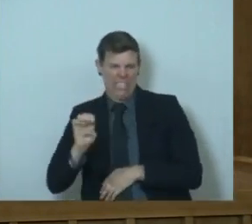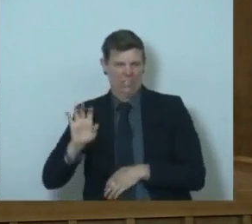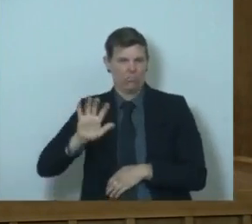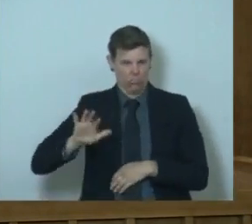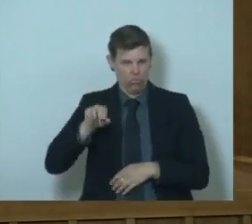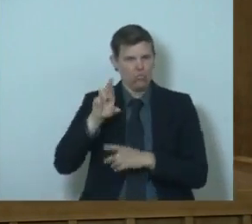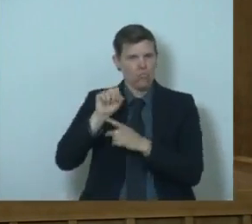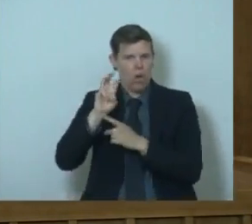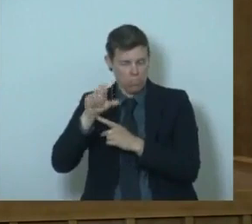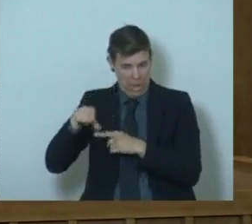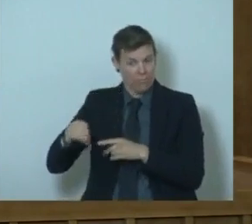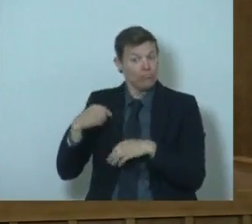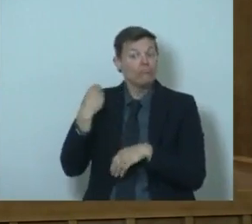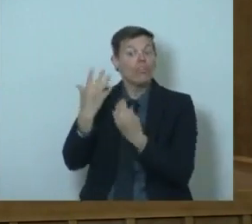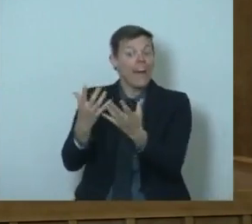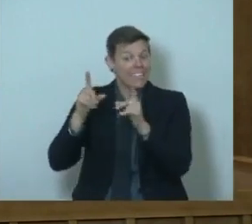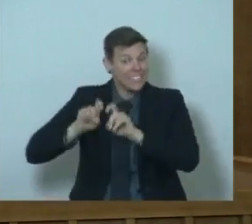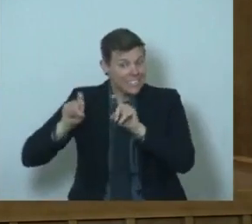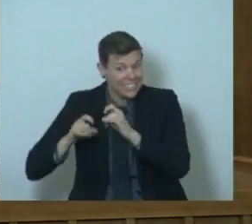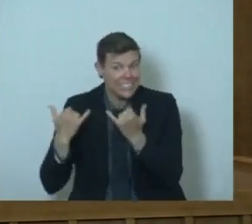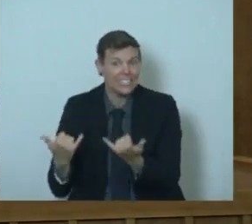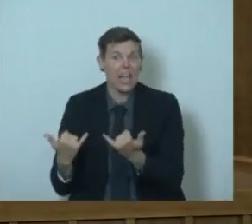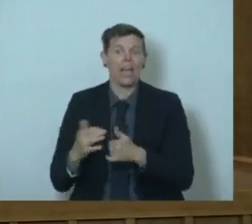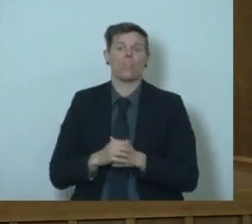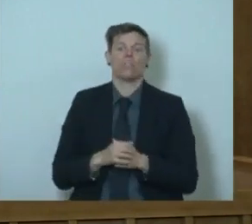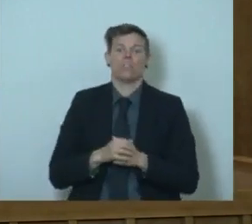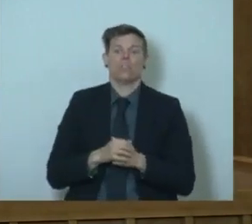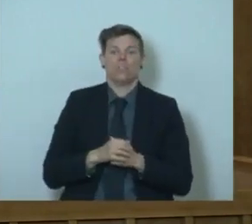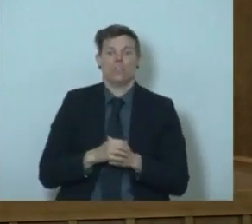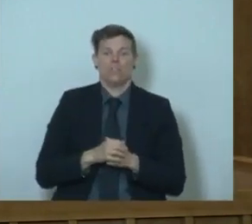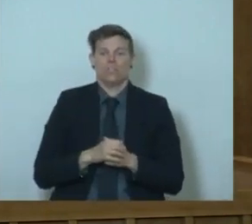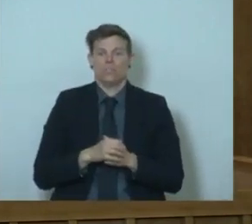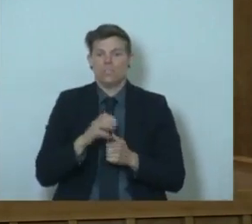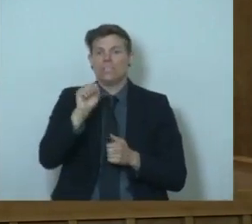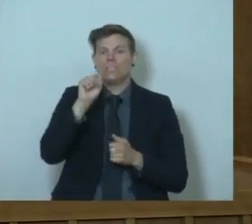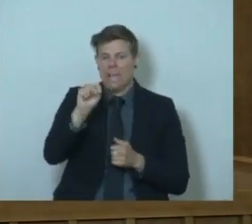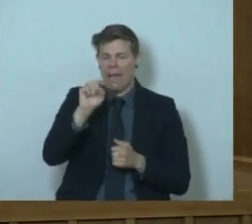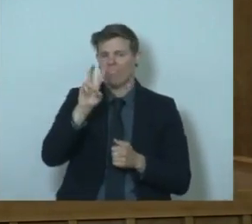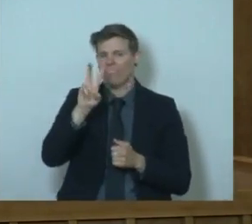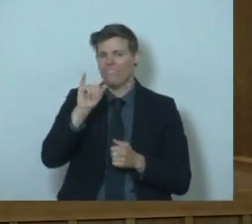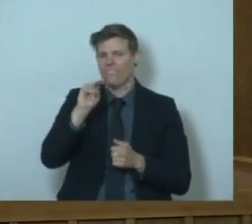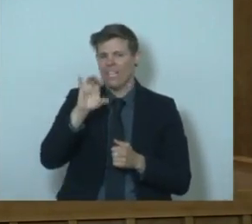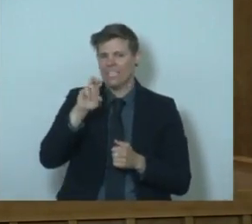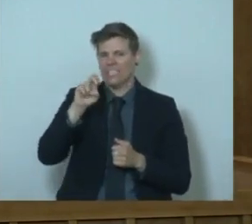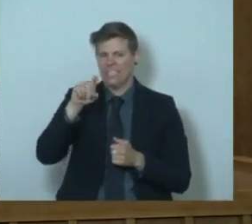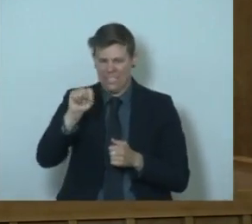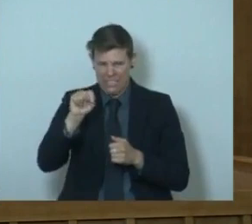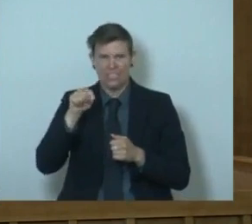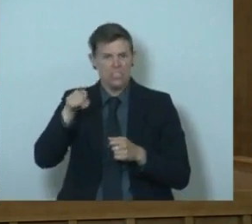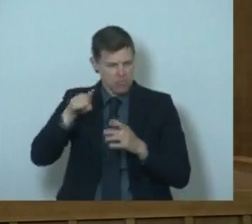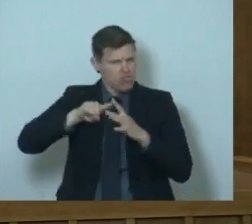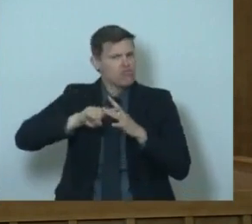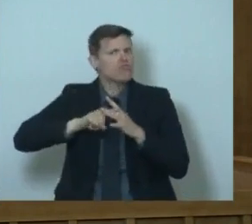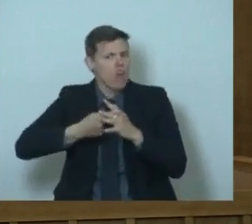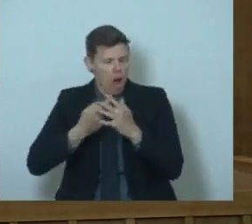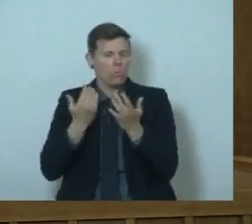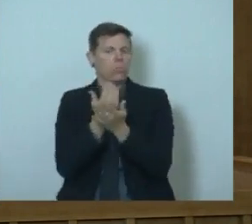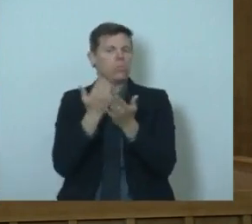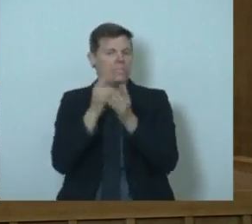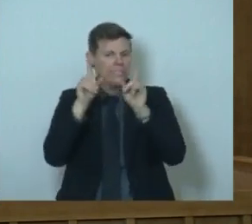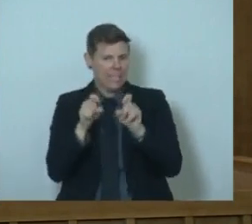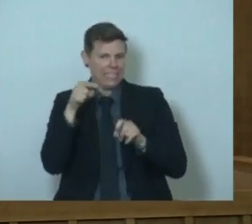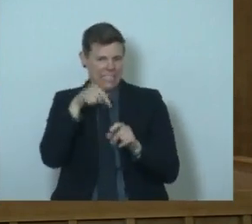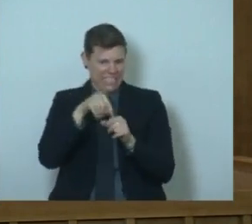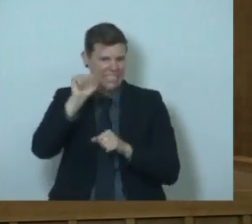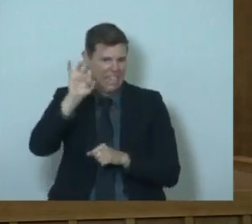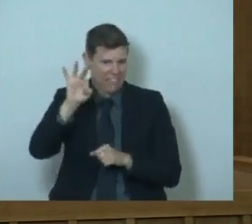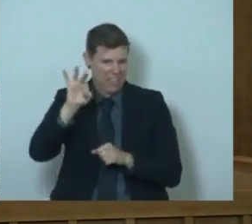THIS WEEK, PATHOLOGY CONSULTANTS OF NEW MEXICO -- ROSWELL HAS THE GUN TESTING.